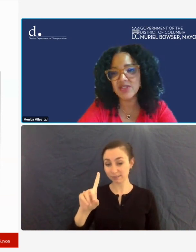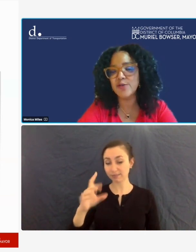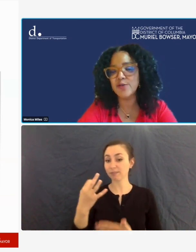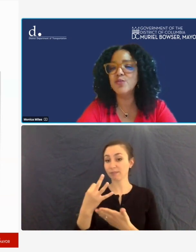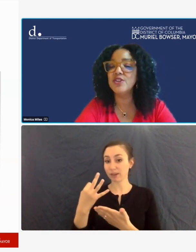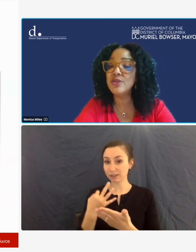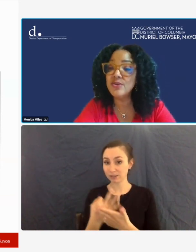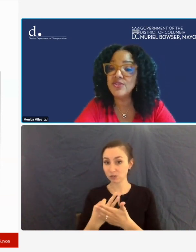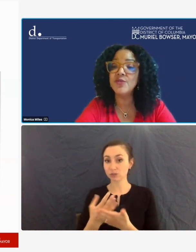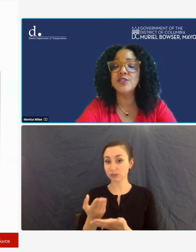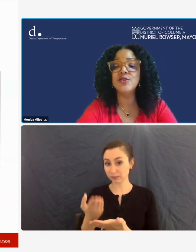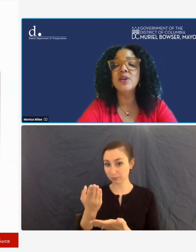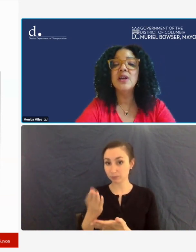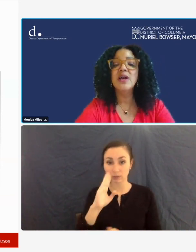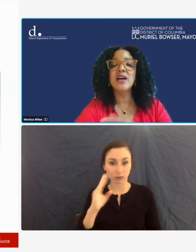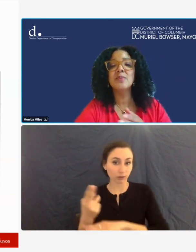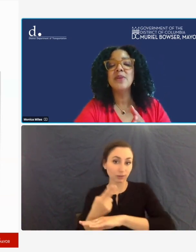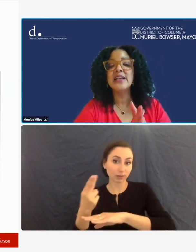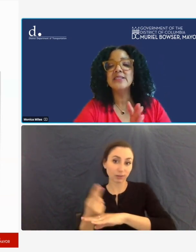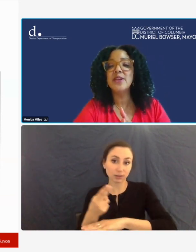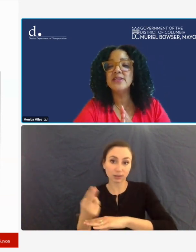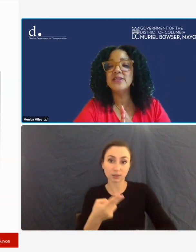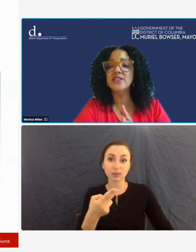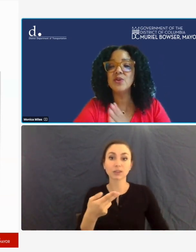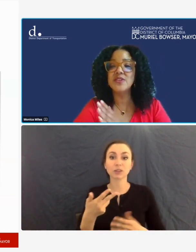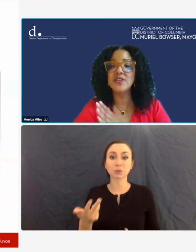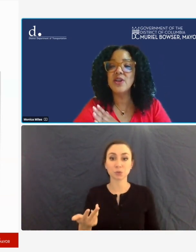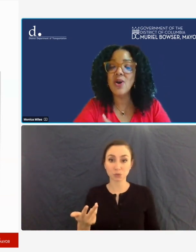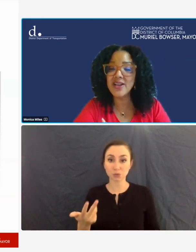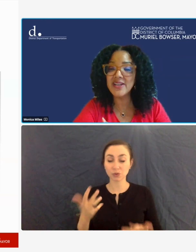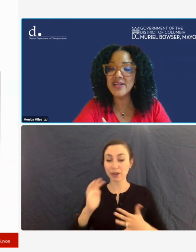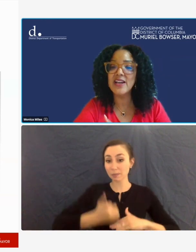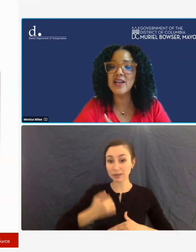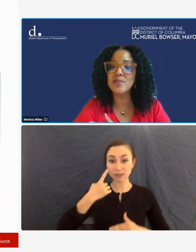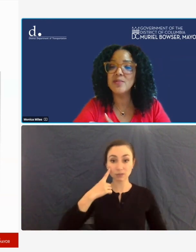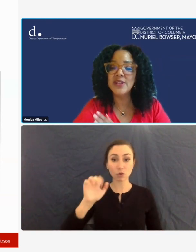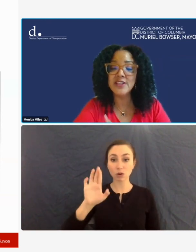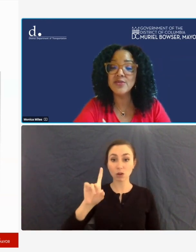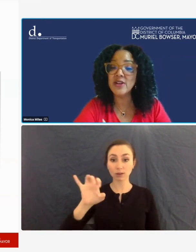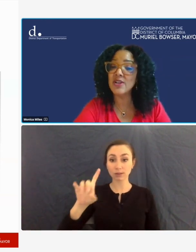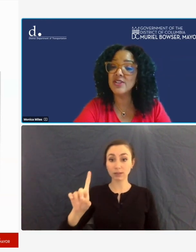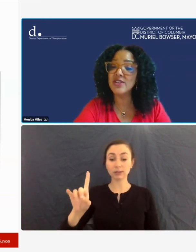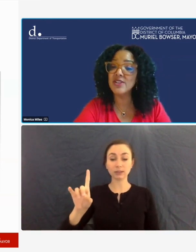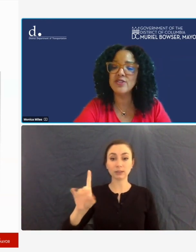statements will be used to um as the basis for the audited um indirect cost rate schedule but